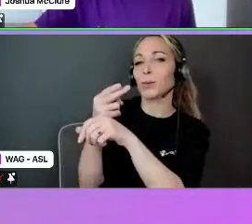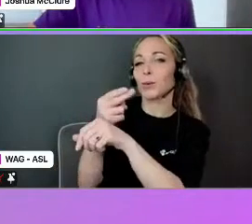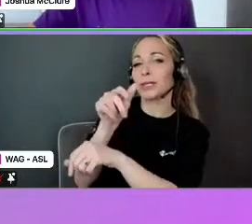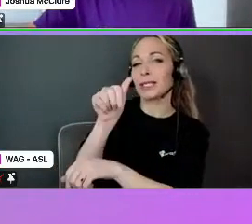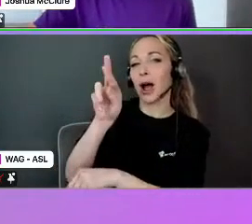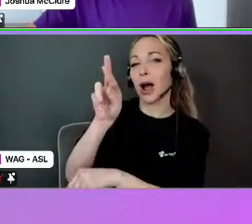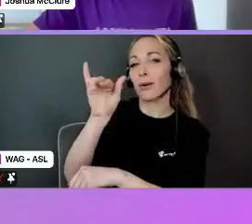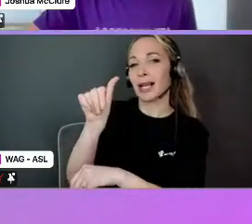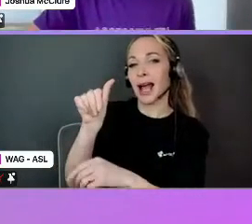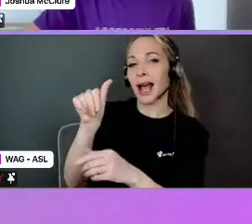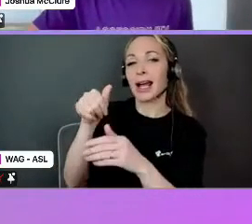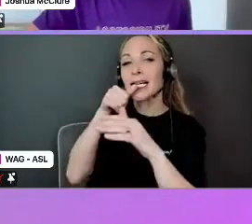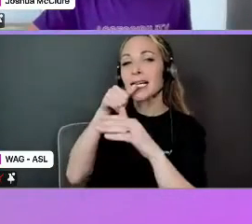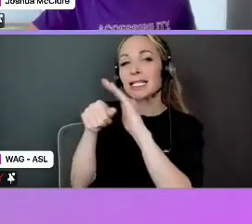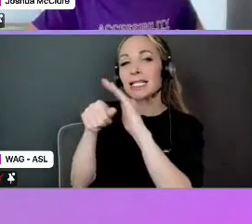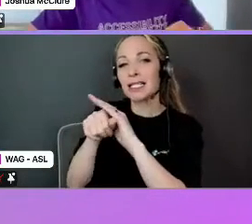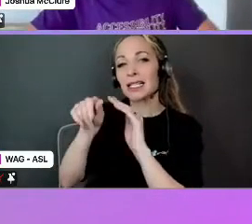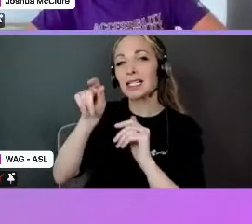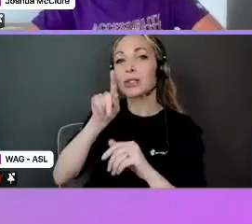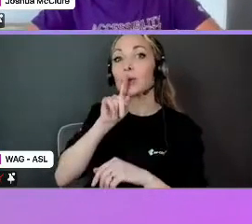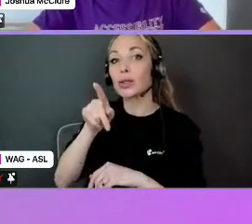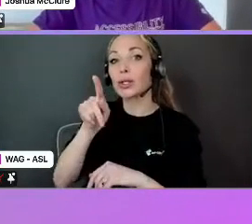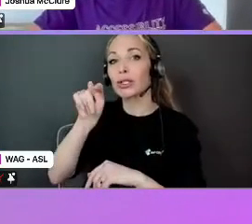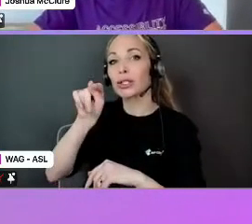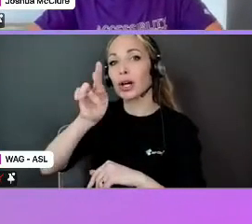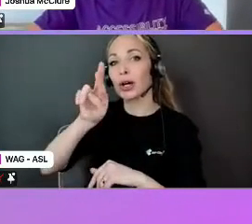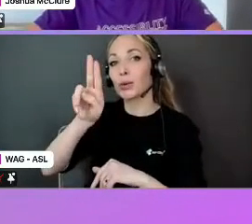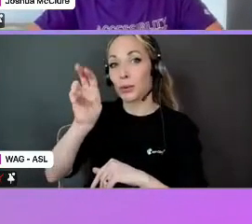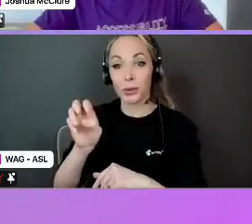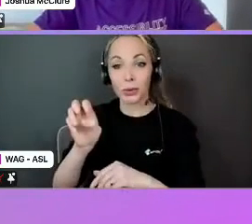readers readers when aria is true, seeing as how the